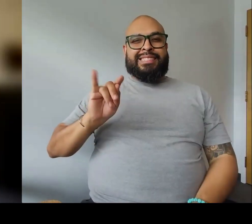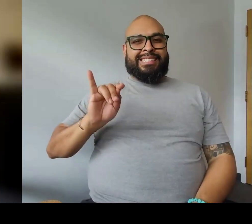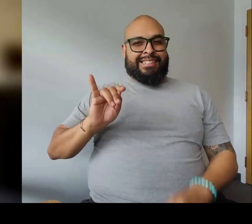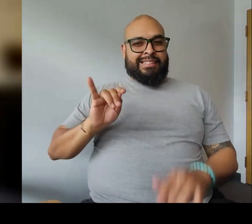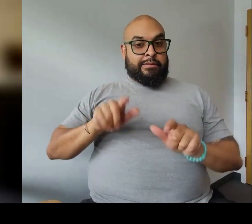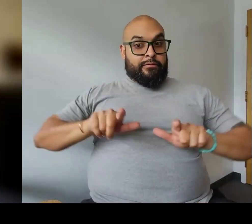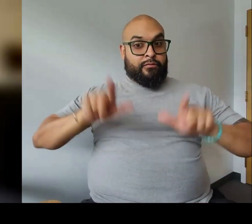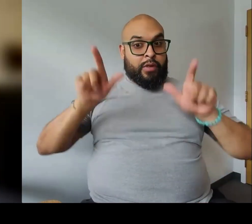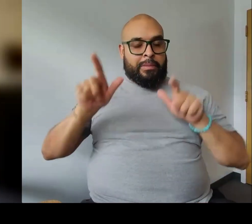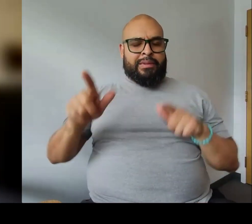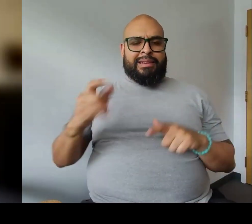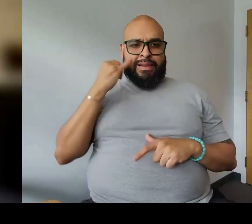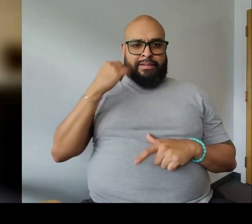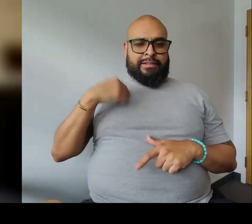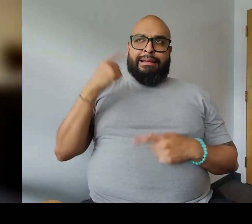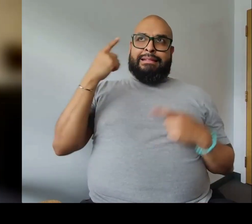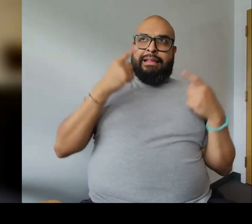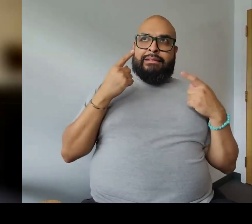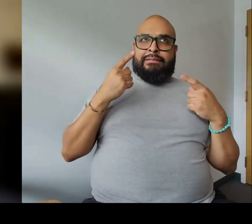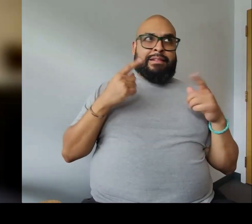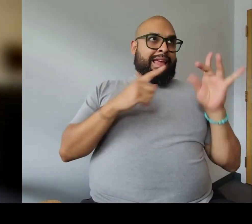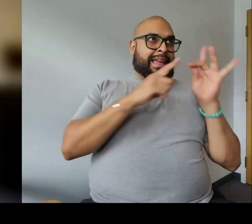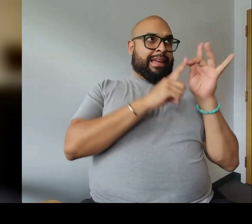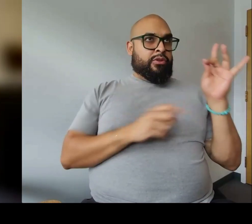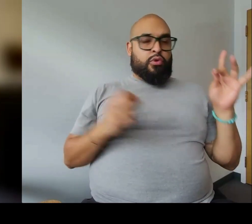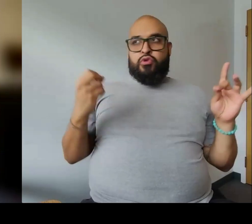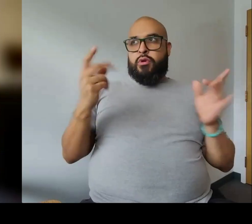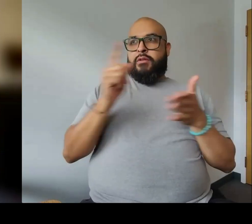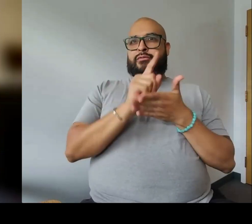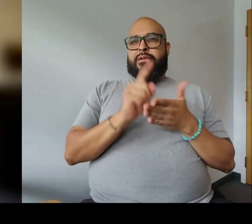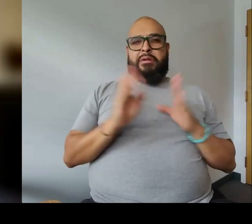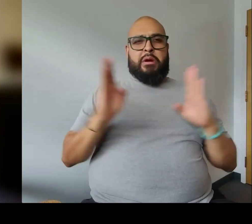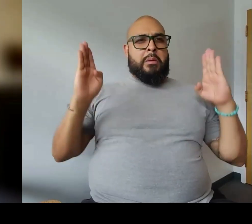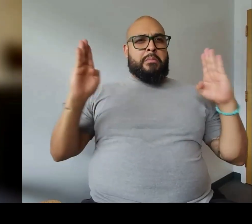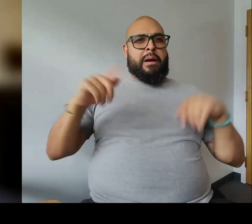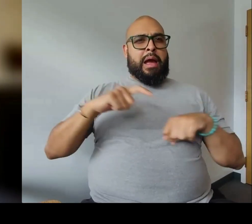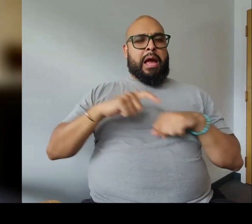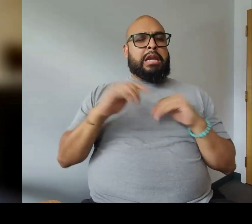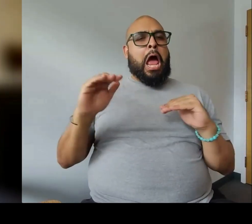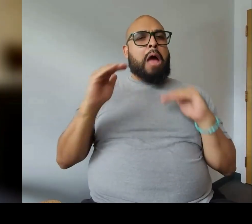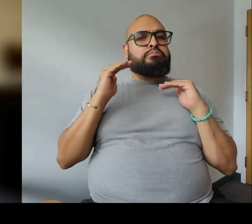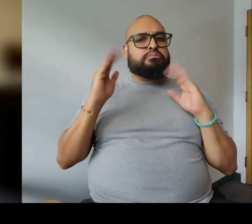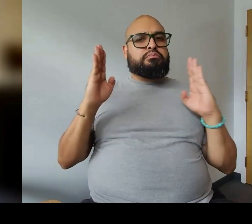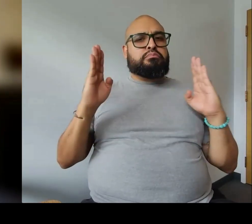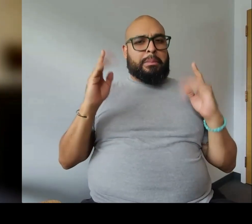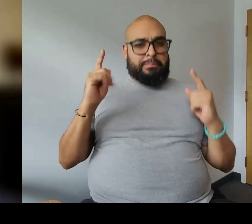Thinking about it being like 8 to 12 weeks, that's a very limited amount of time to consider their exposure level.